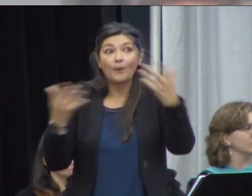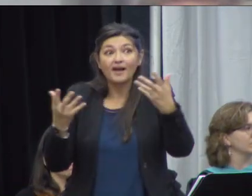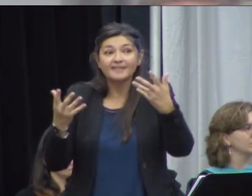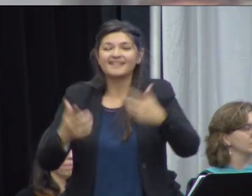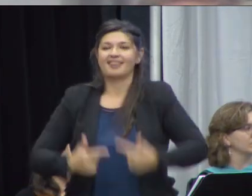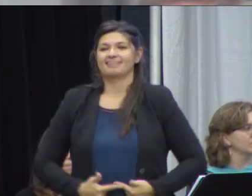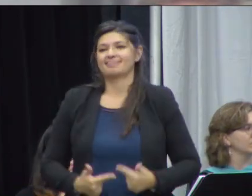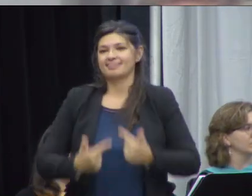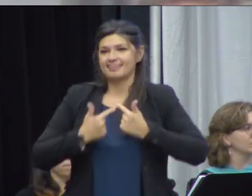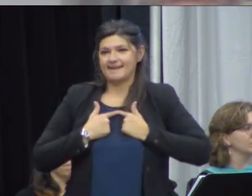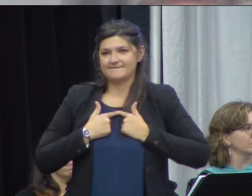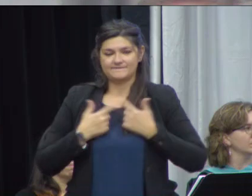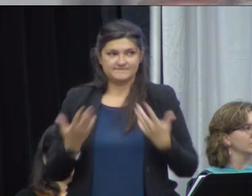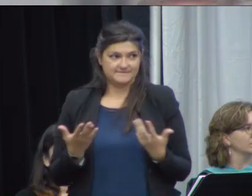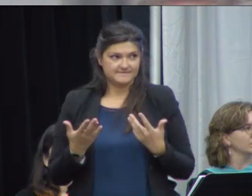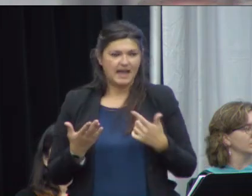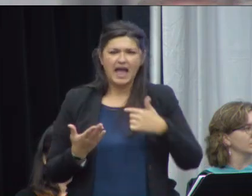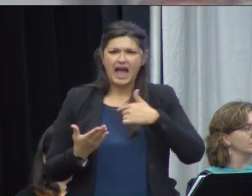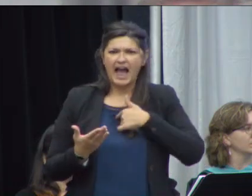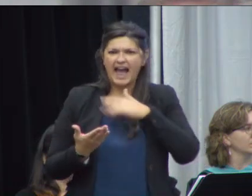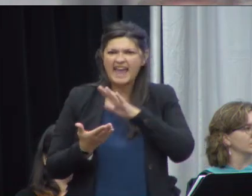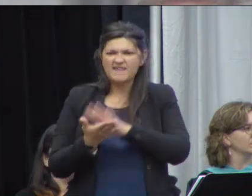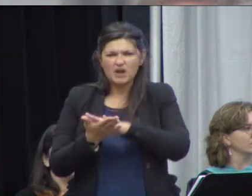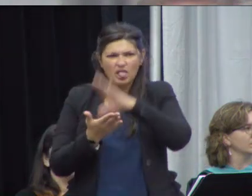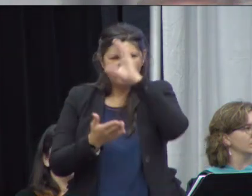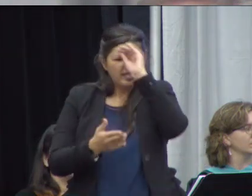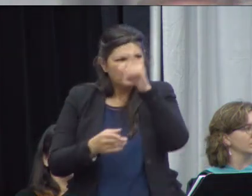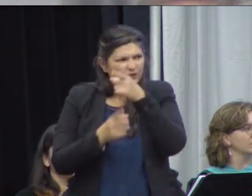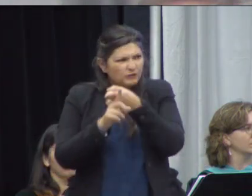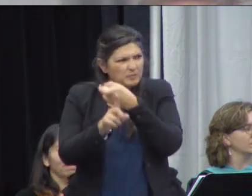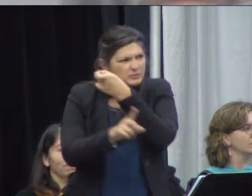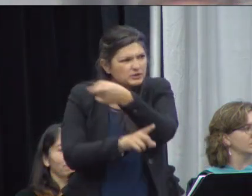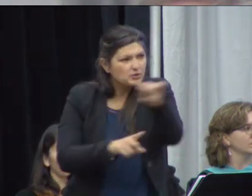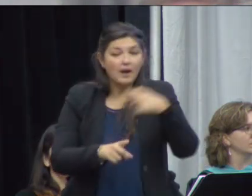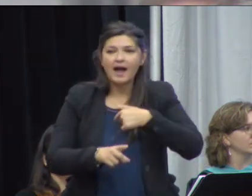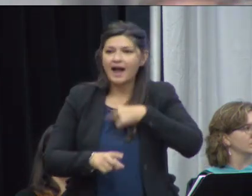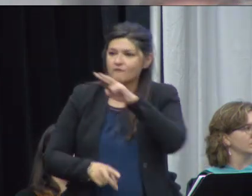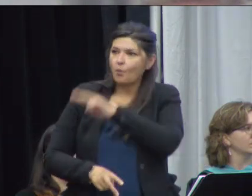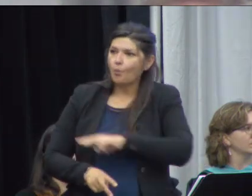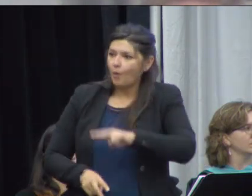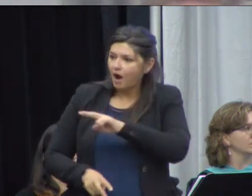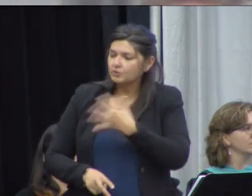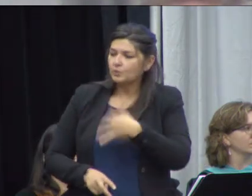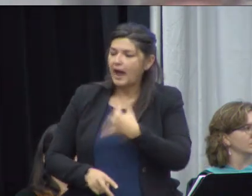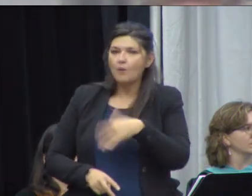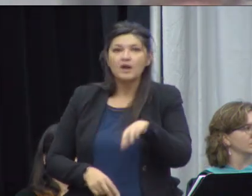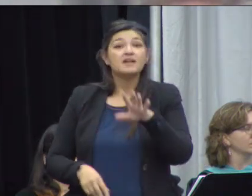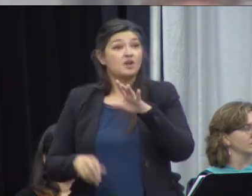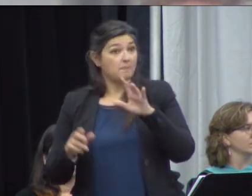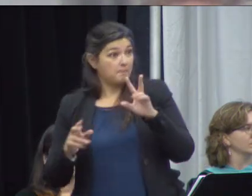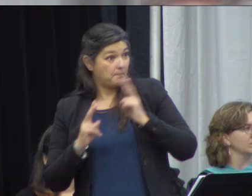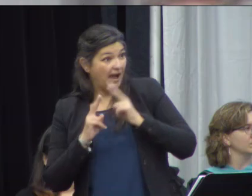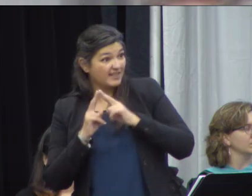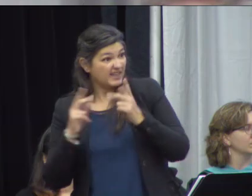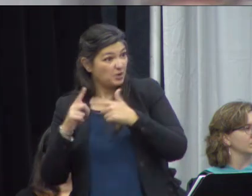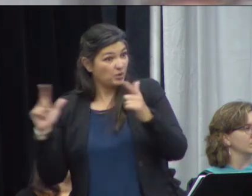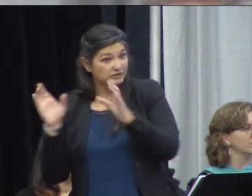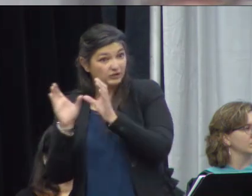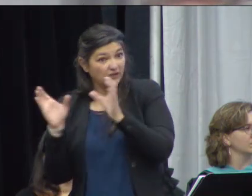I watched as 35 of you earned your bilingual seals. I was there when our cheer team placed